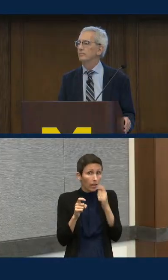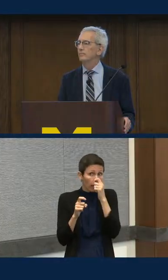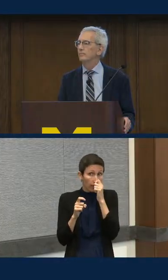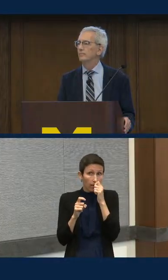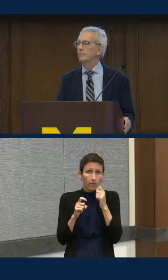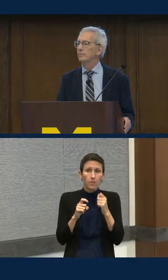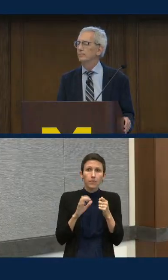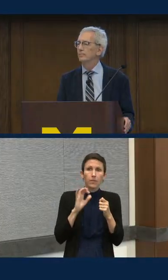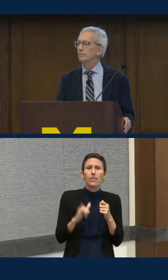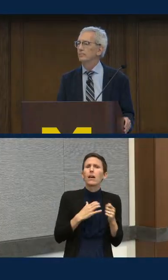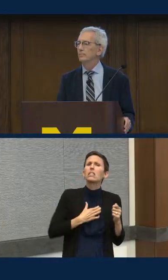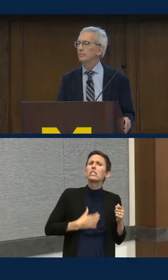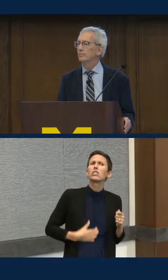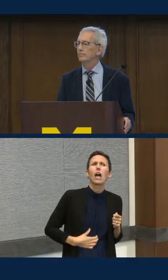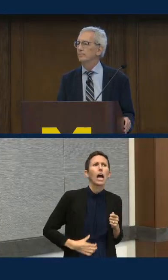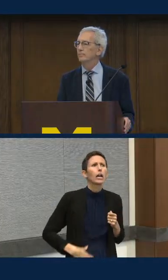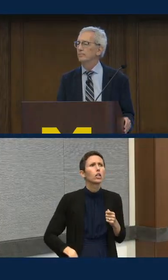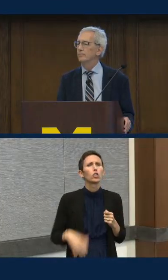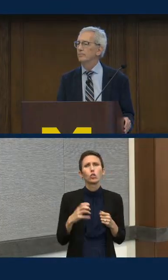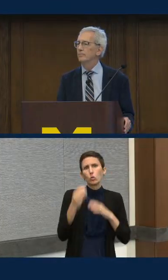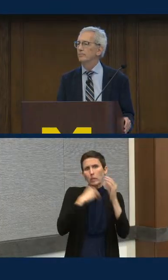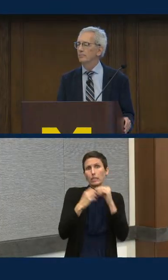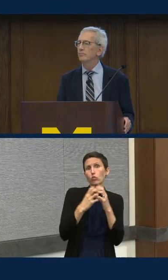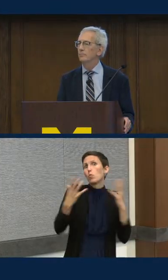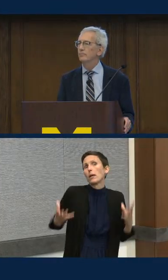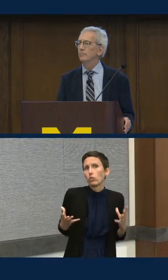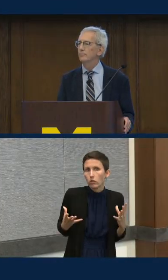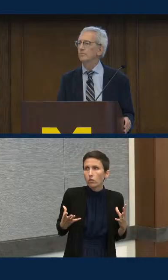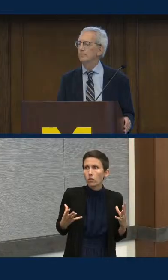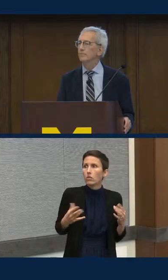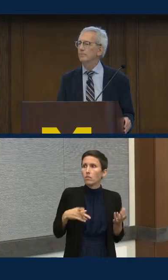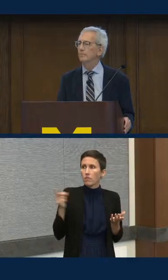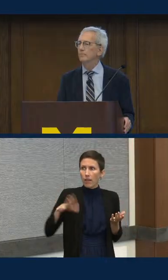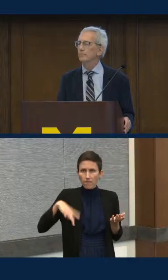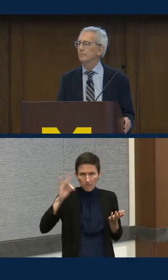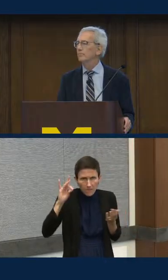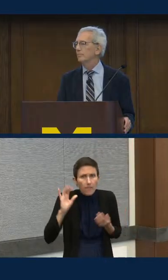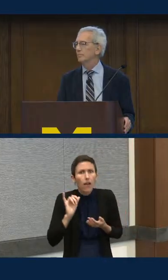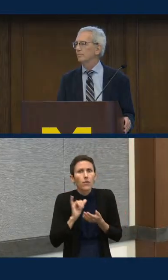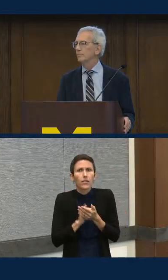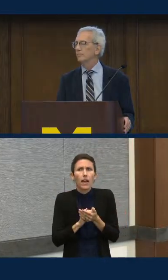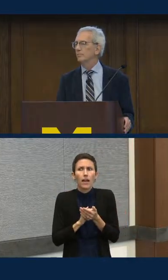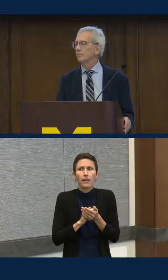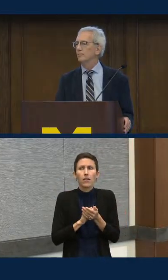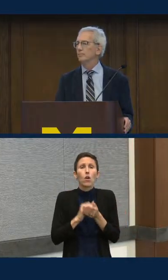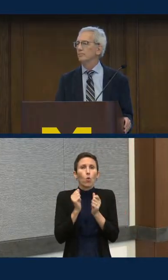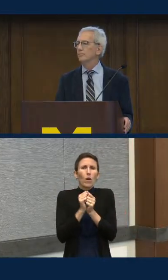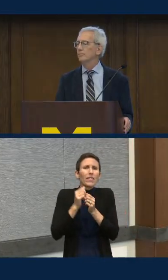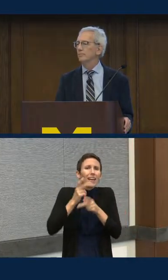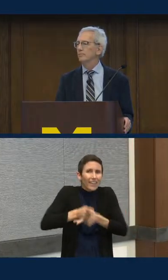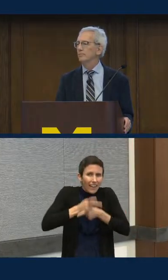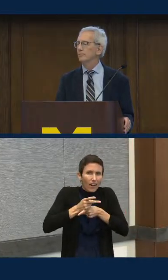desire to over eat. So it has been found that it was careful